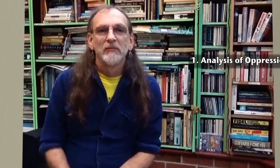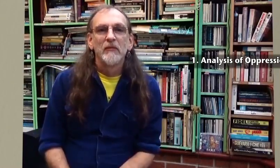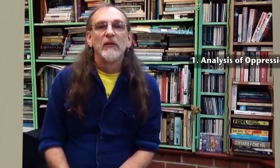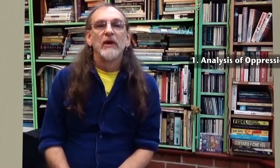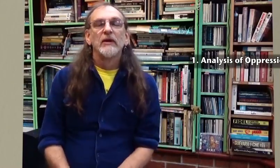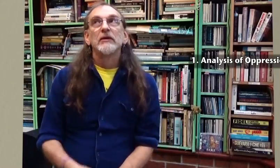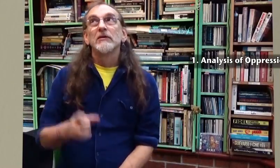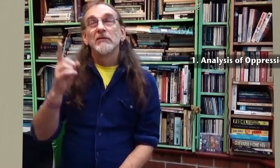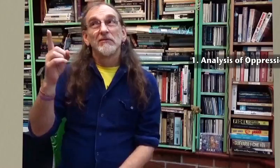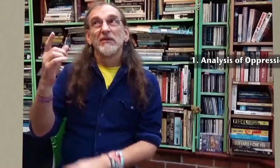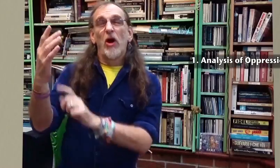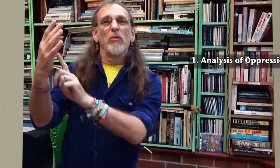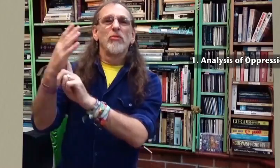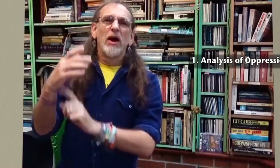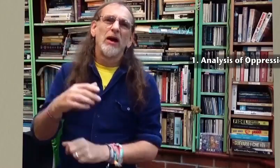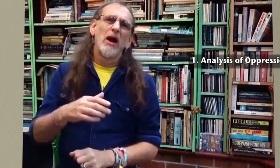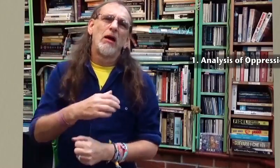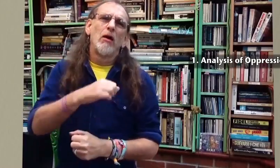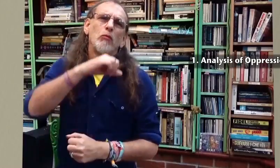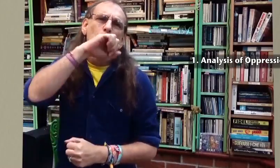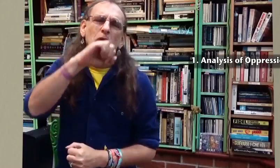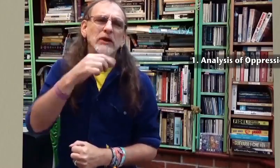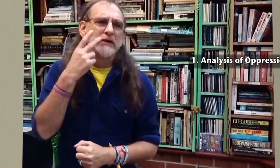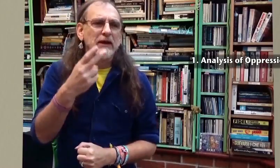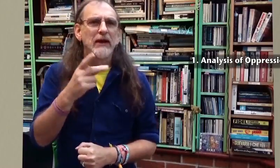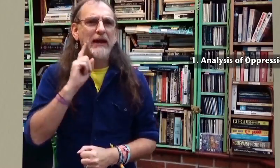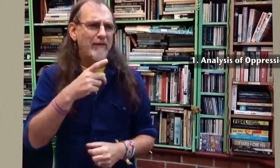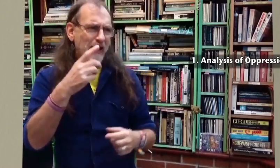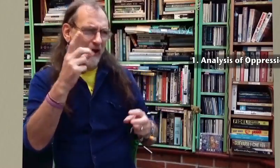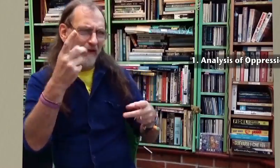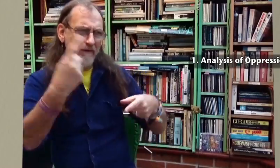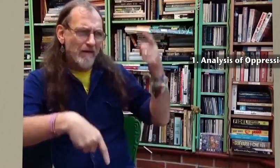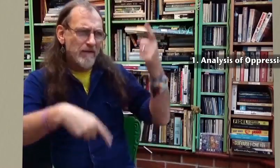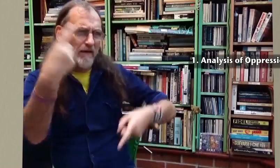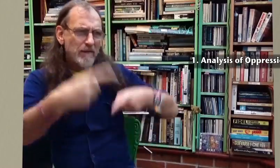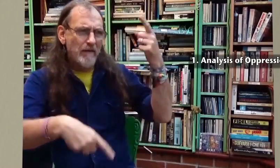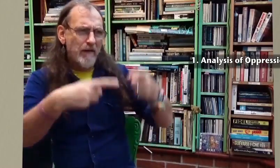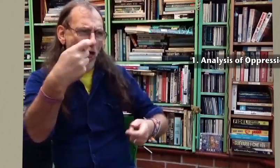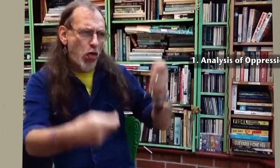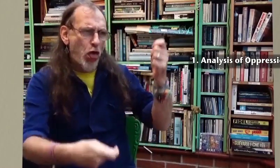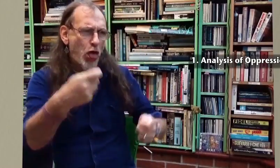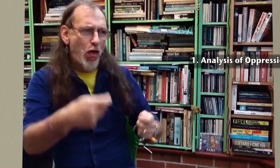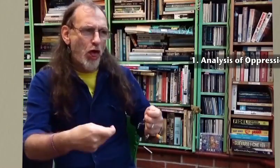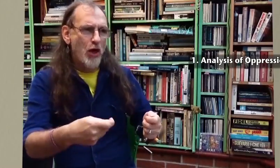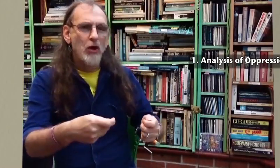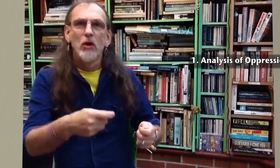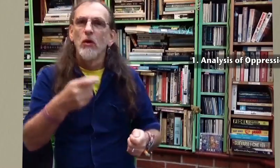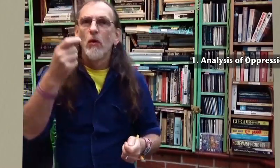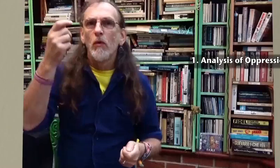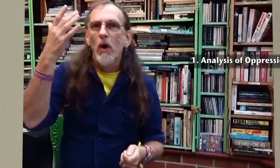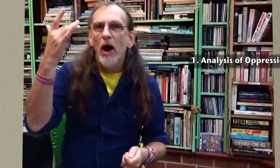We also need to be mindful of how dominant society relishes our internal divisions that